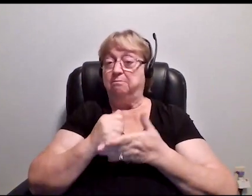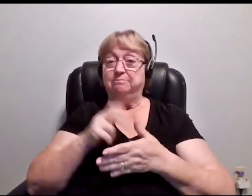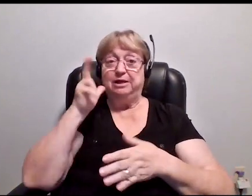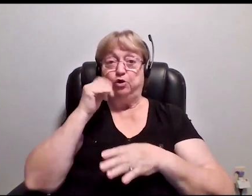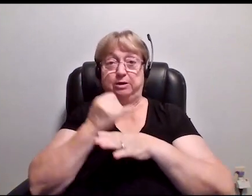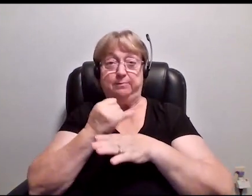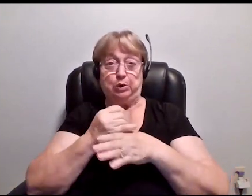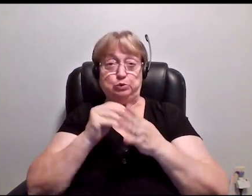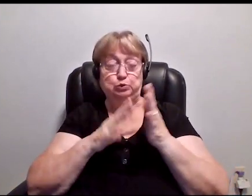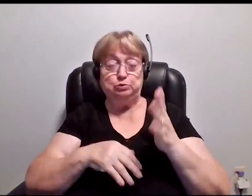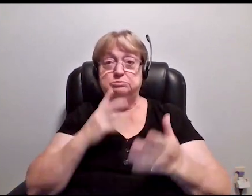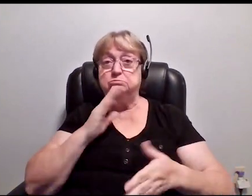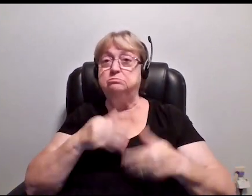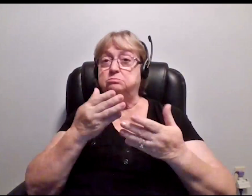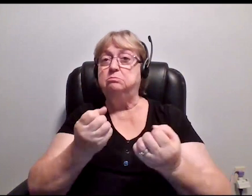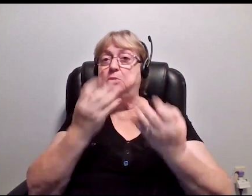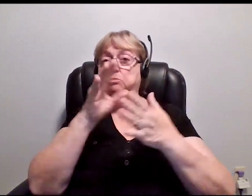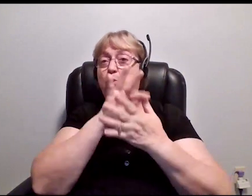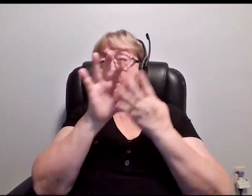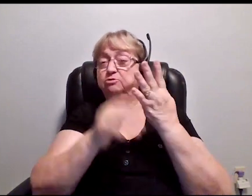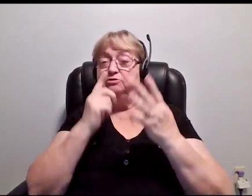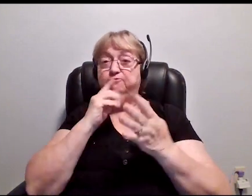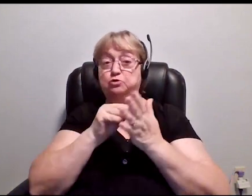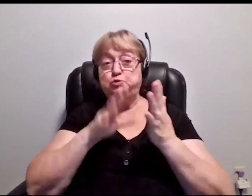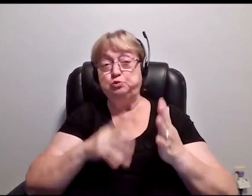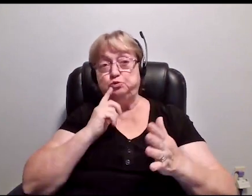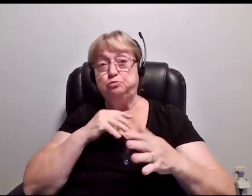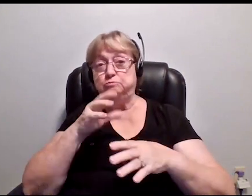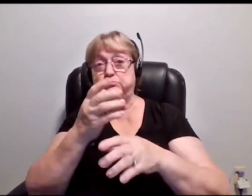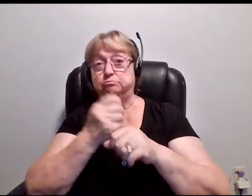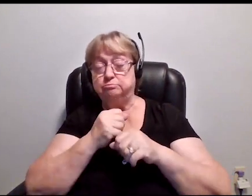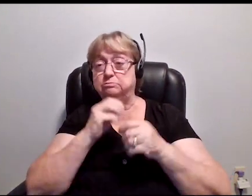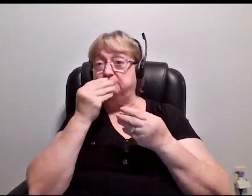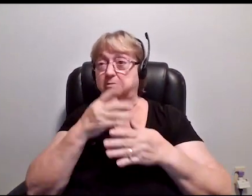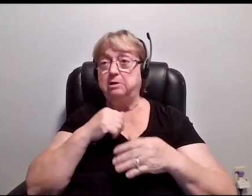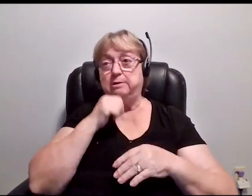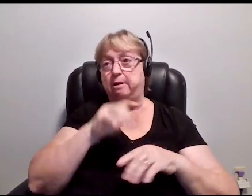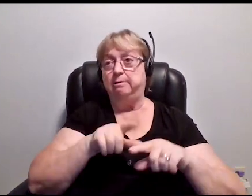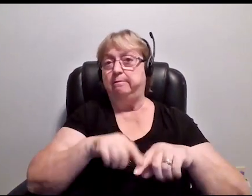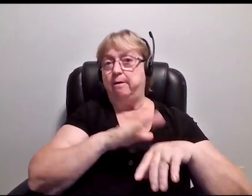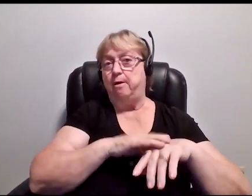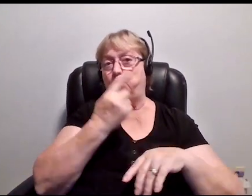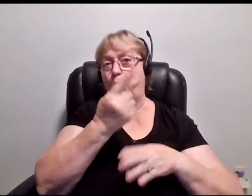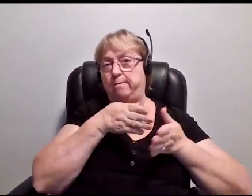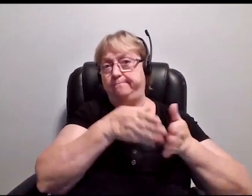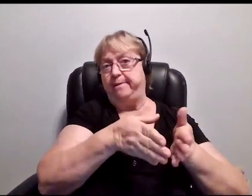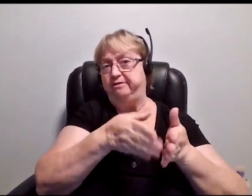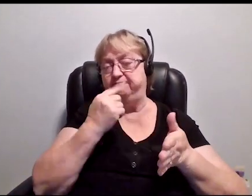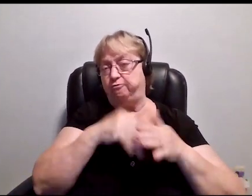Provide multiple options for students to access the information rather than solely relying on a single method of access.